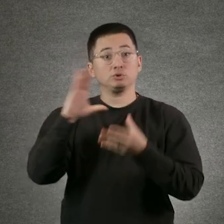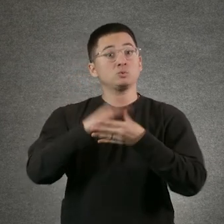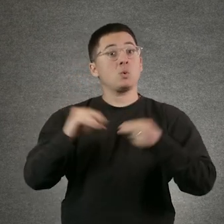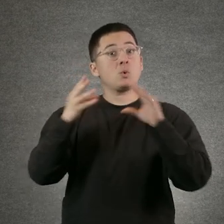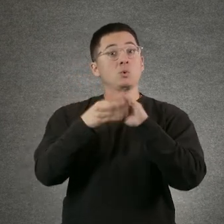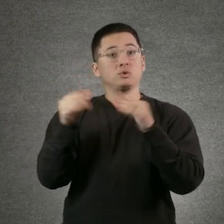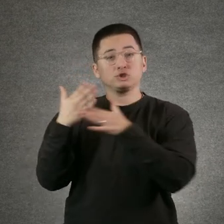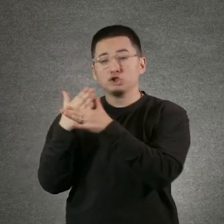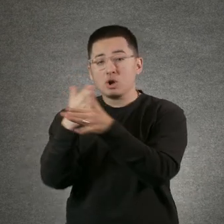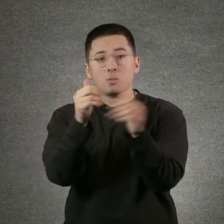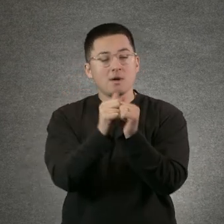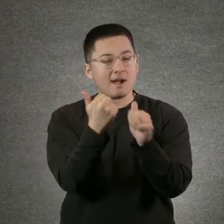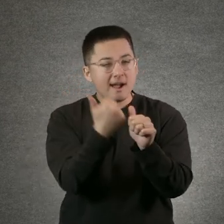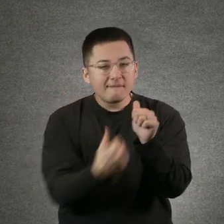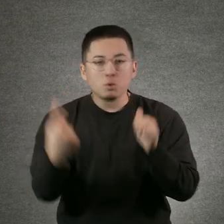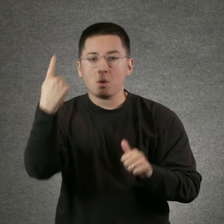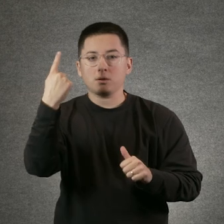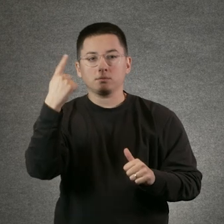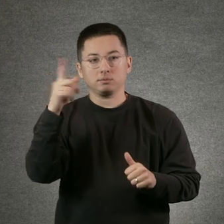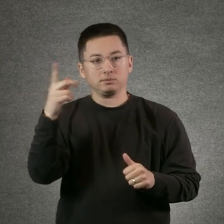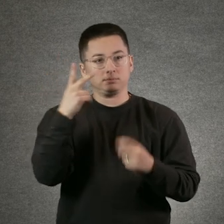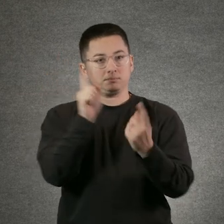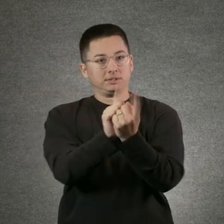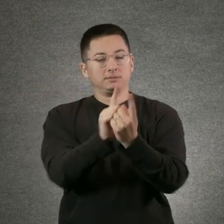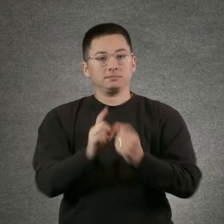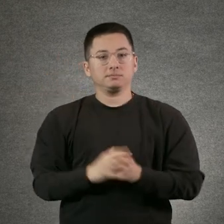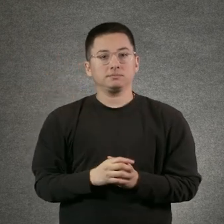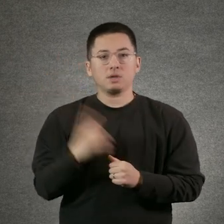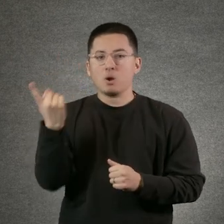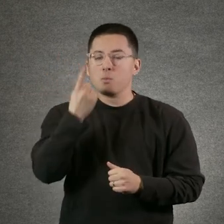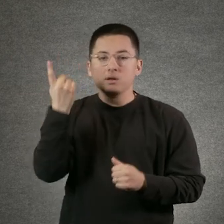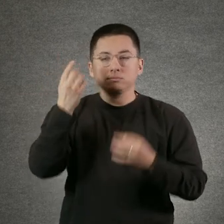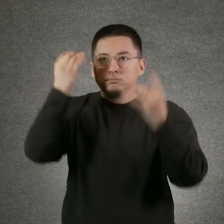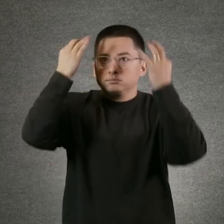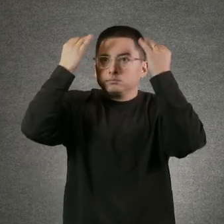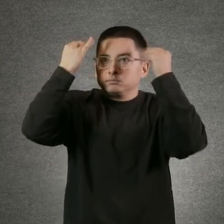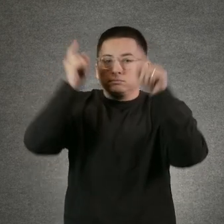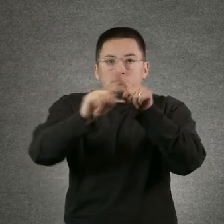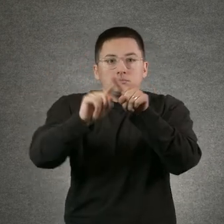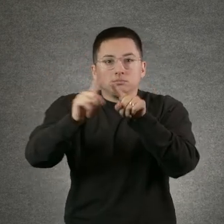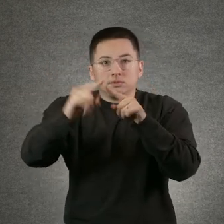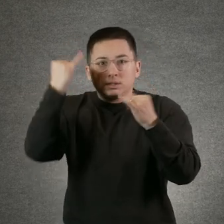He shared his story with anyone and everyone. He was always full of ideas for anyone